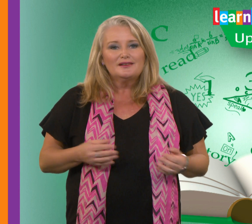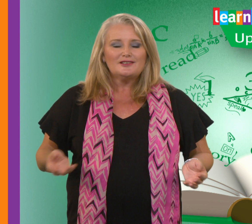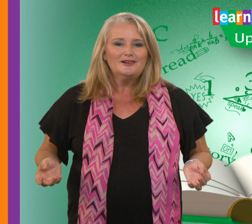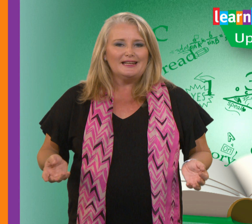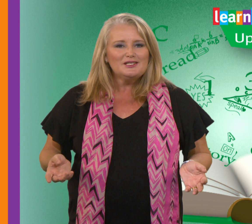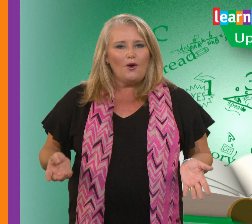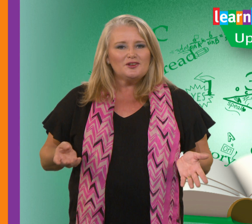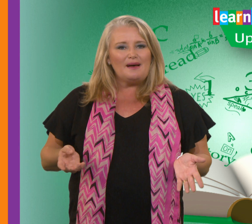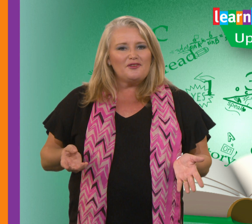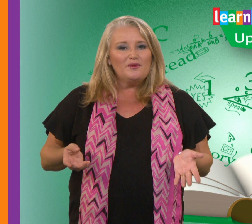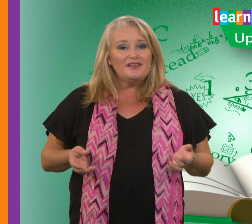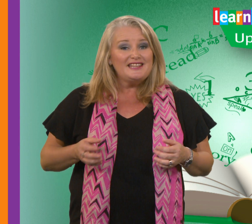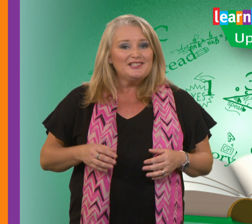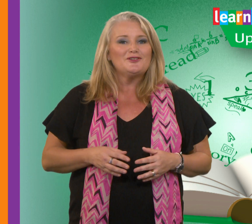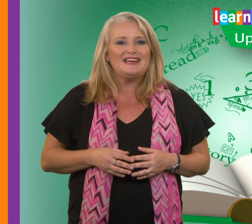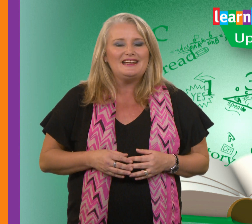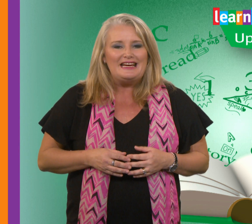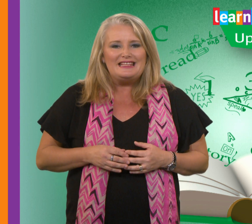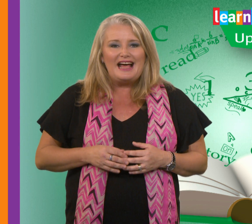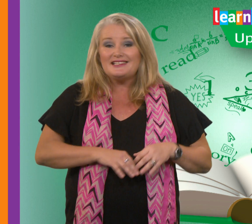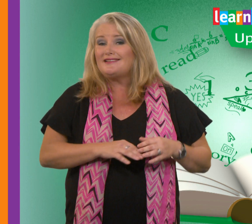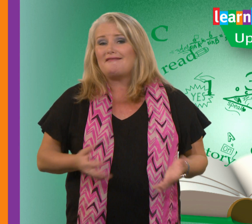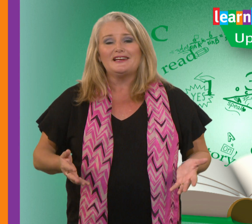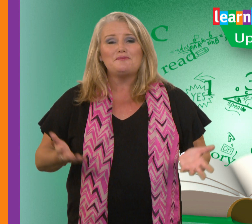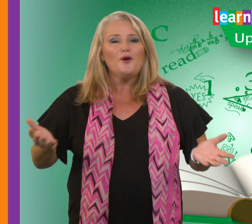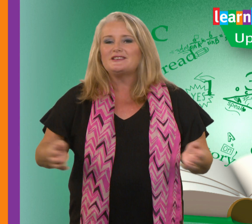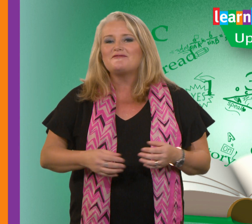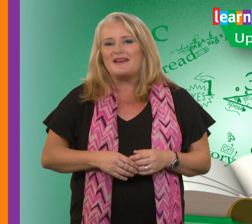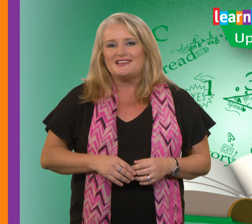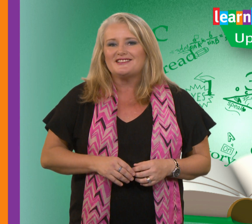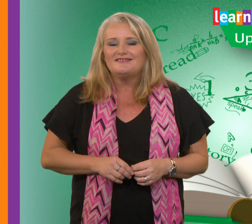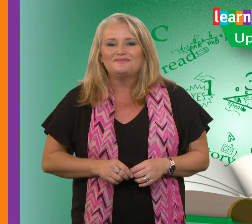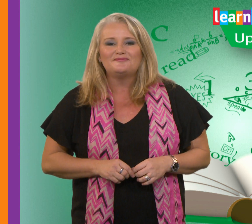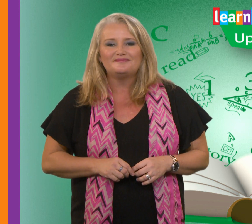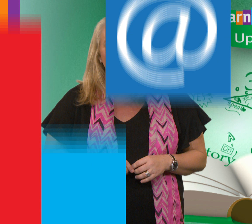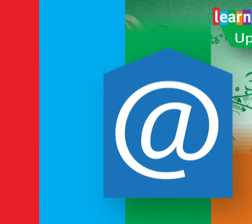Let's watch some of them, with a dance routine that has a lovely, positive message.